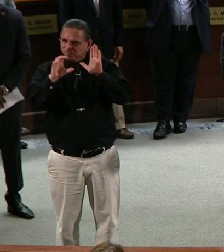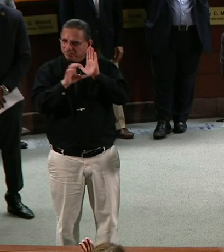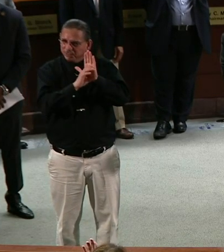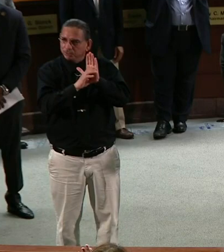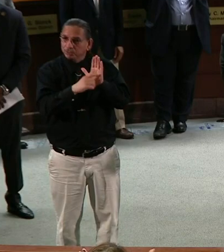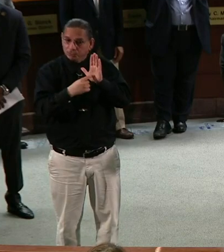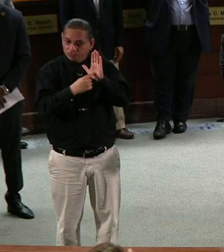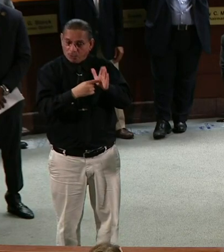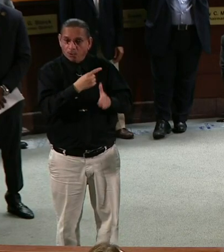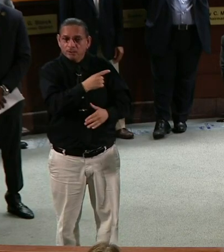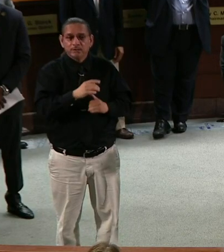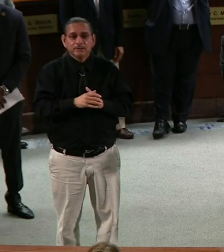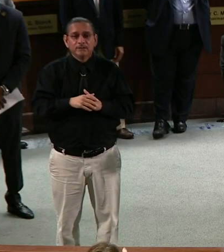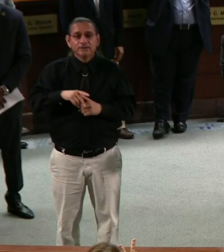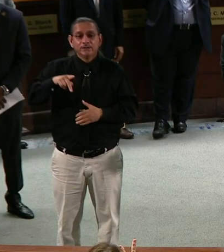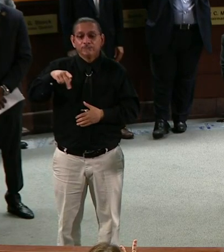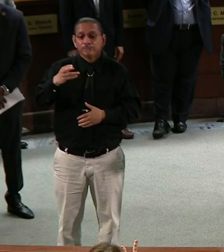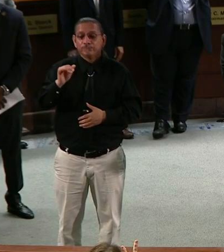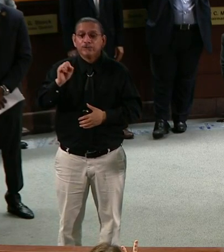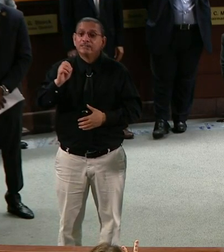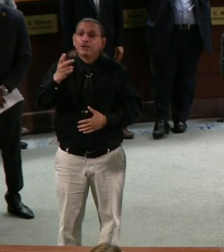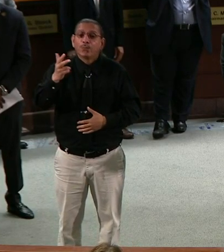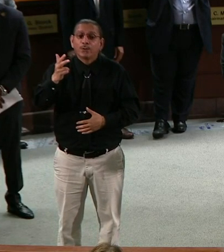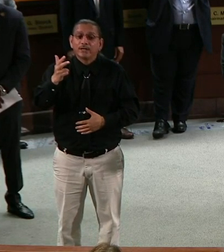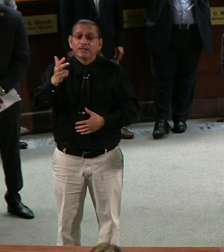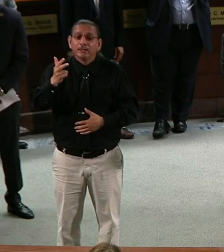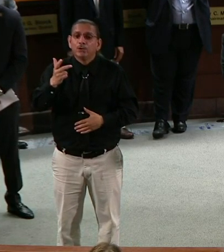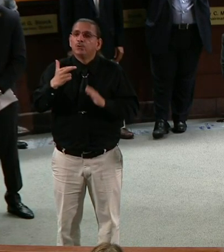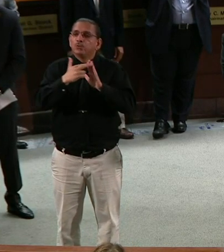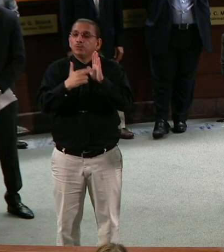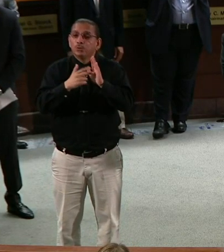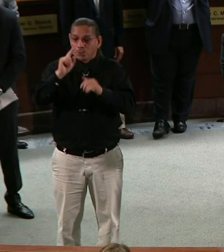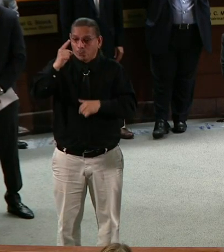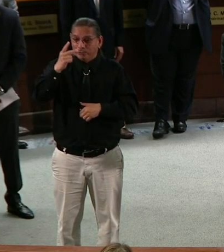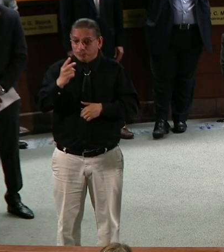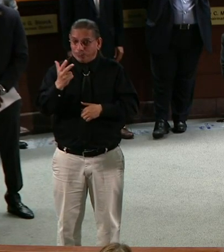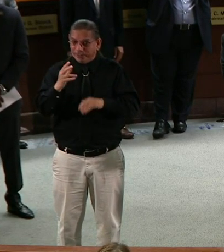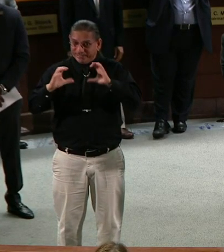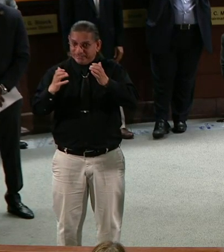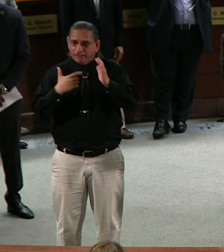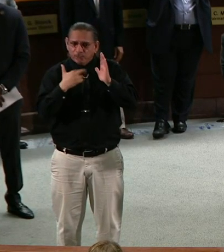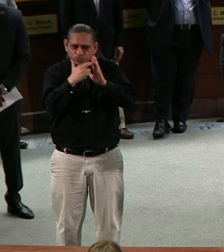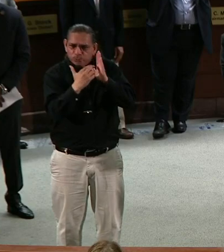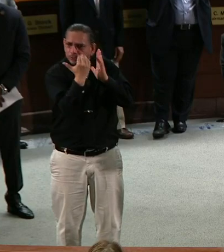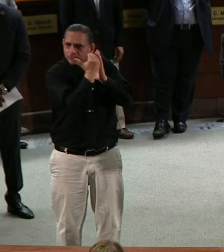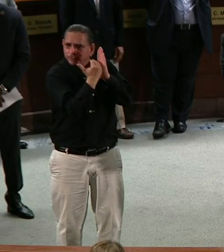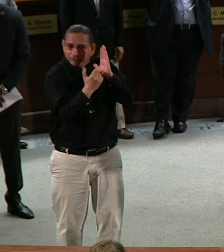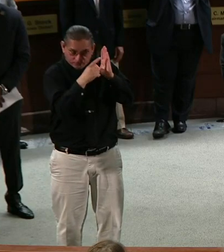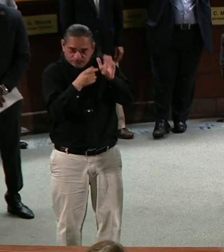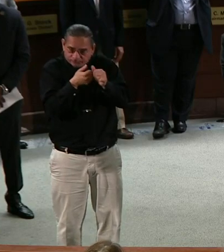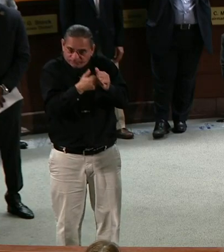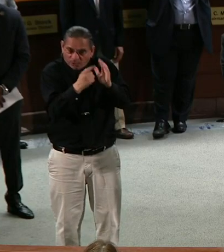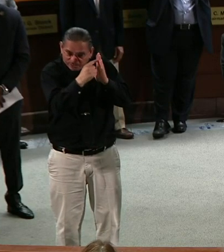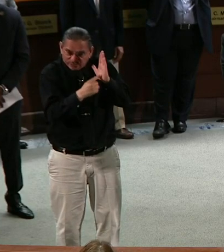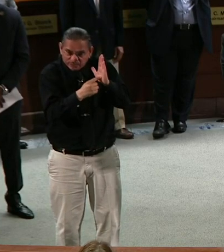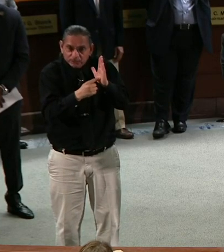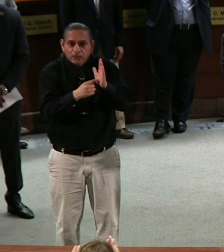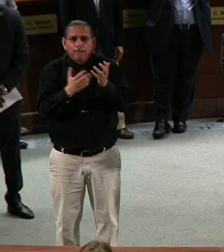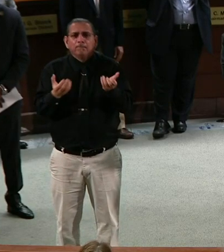GRAPHIC REPRESENTATION OF THE PHASE THREE GUIDELINES. AND